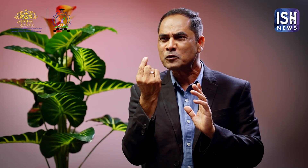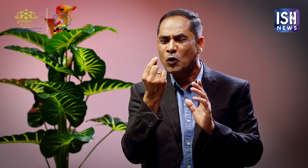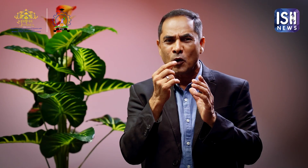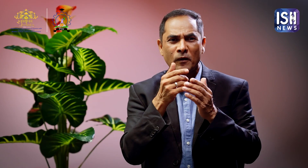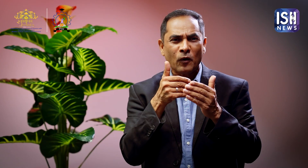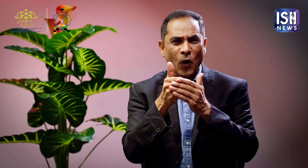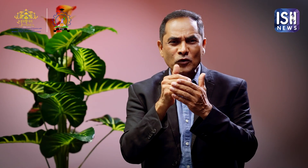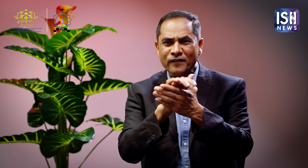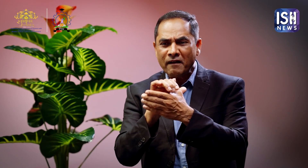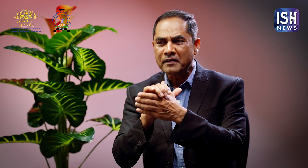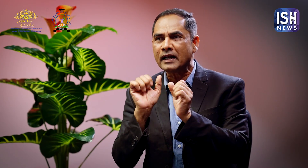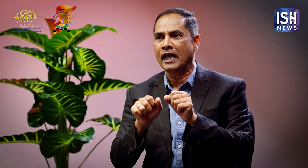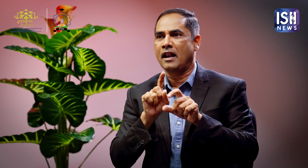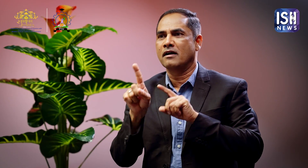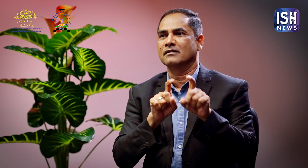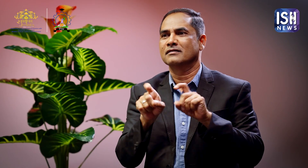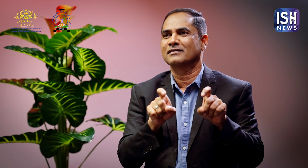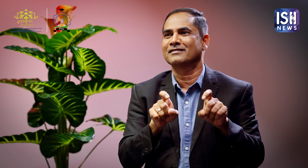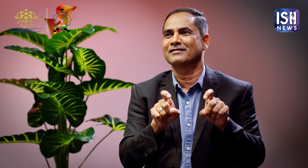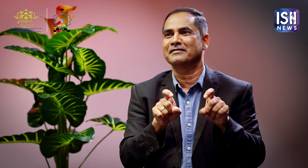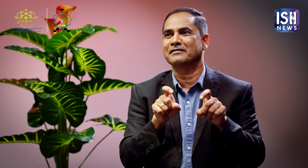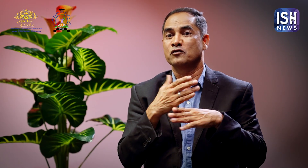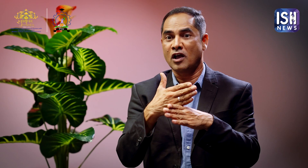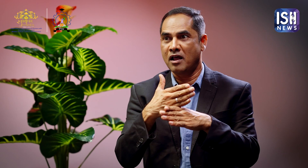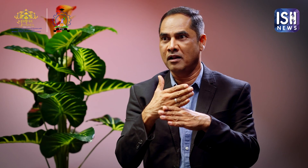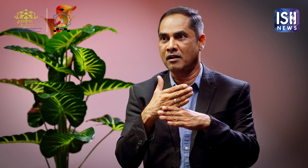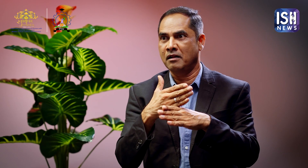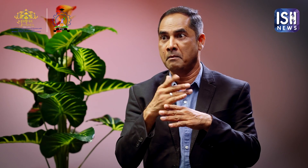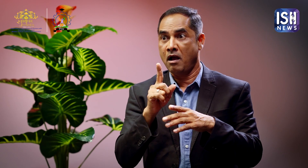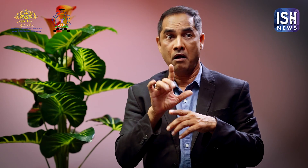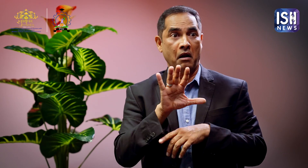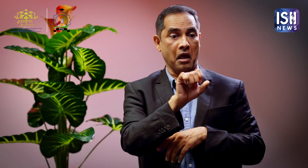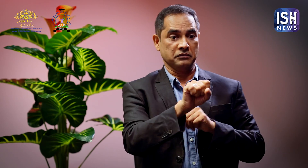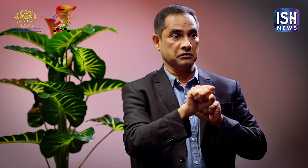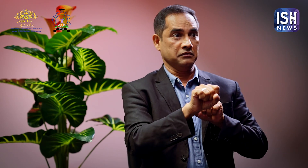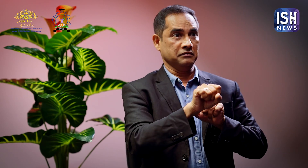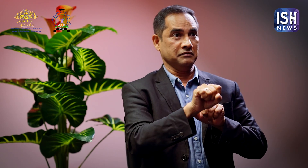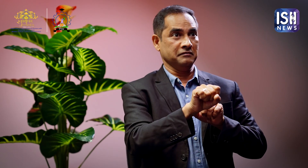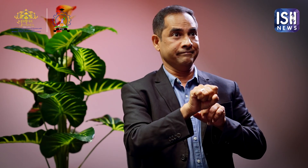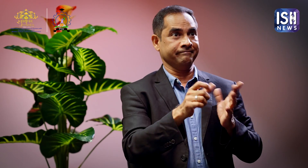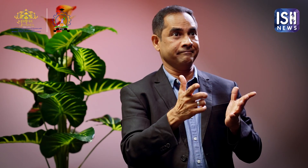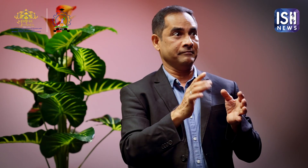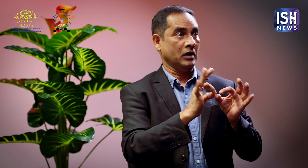I could only rely on very close friends for help and to share lessons with me. There was no accessibility at that time.